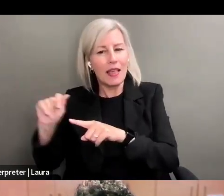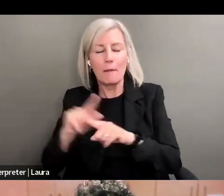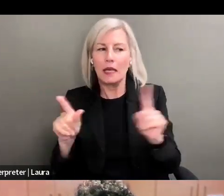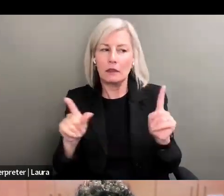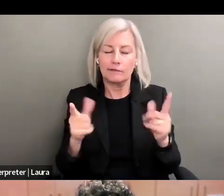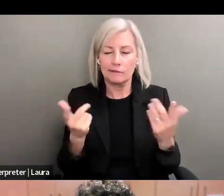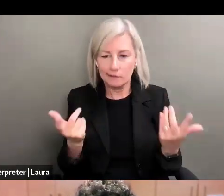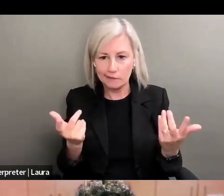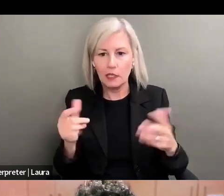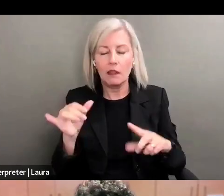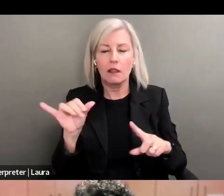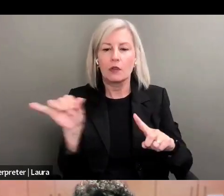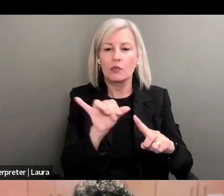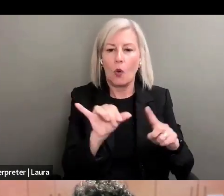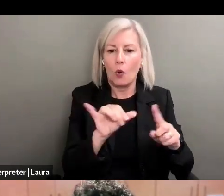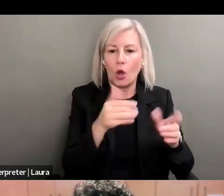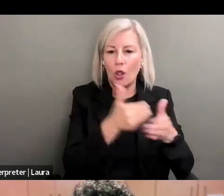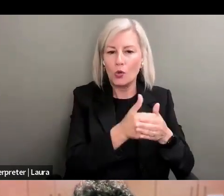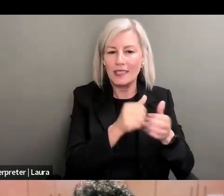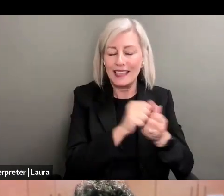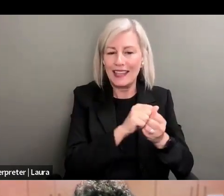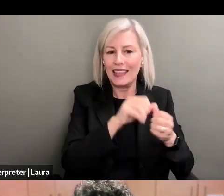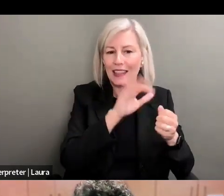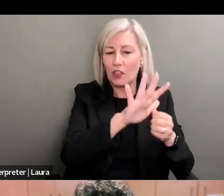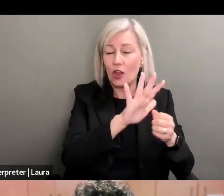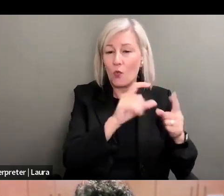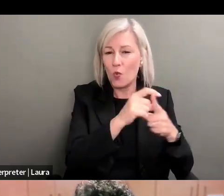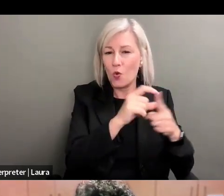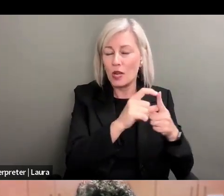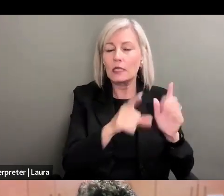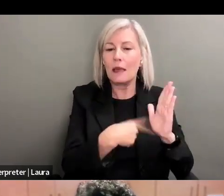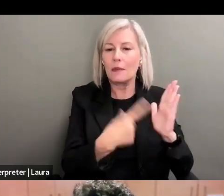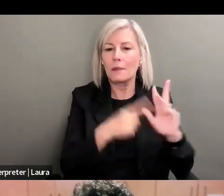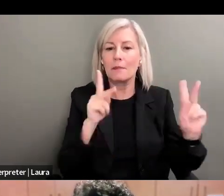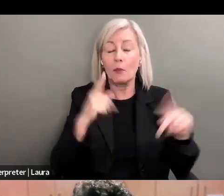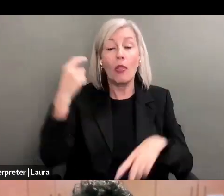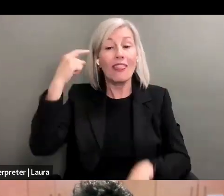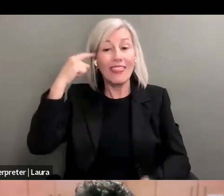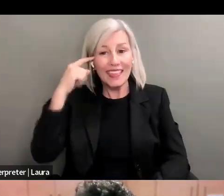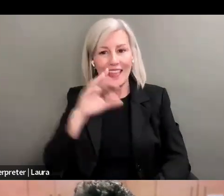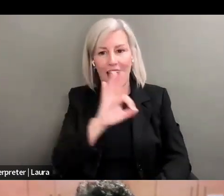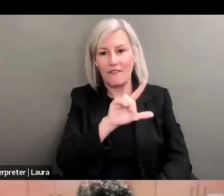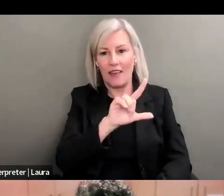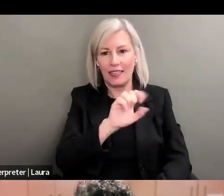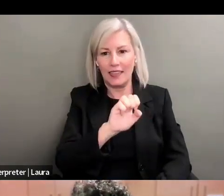wording that sometimes people think that the FLE is the only way to functionally